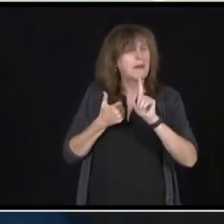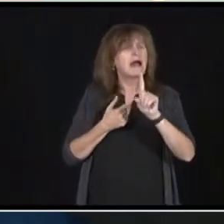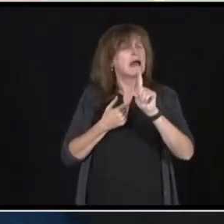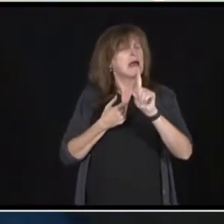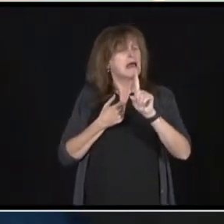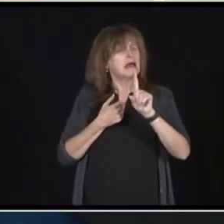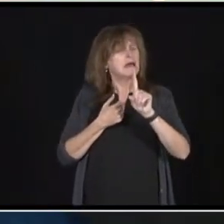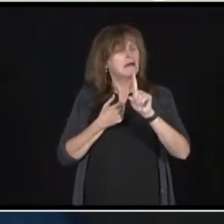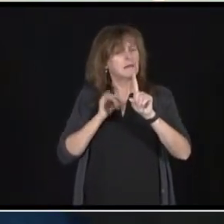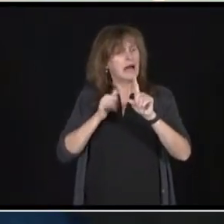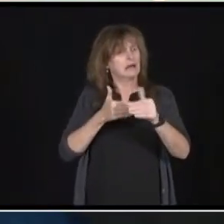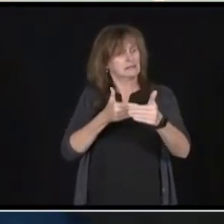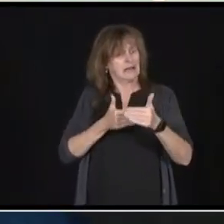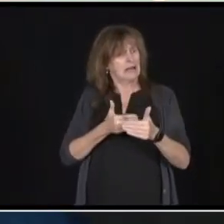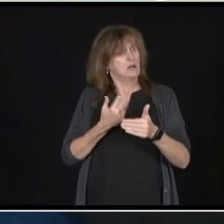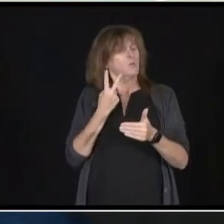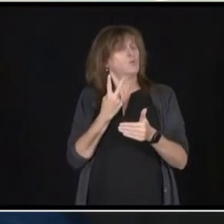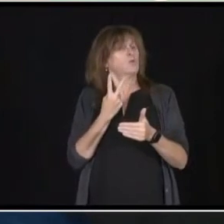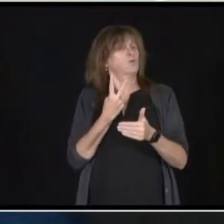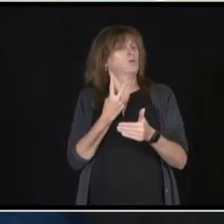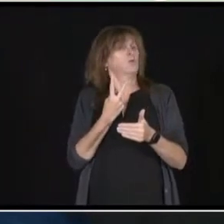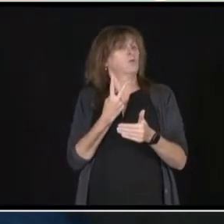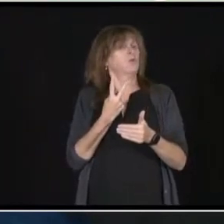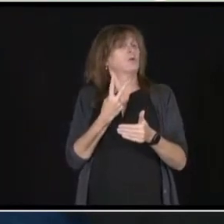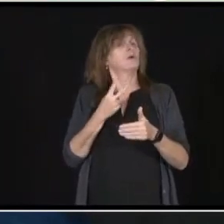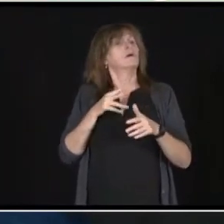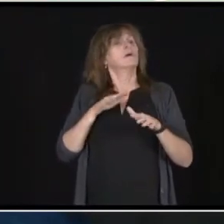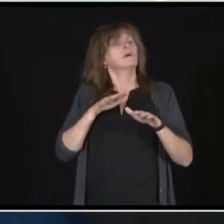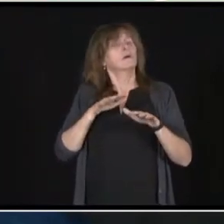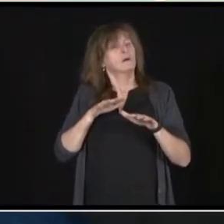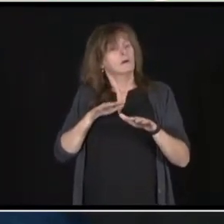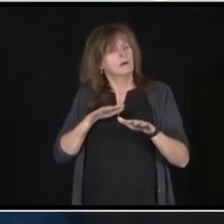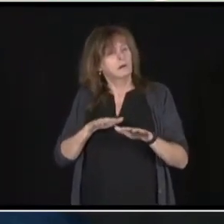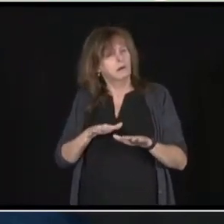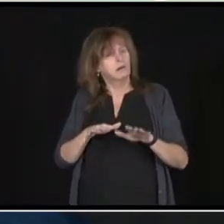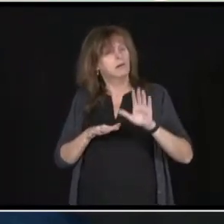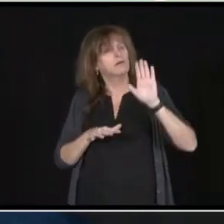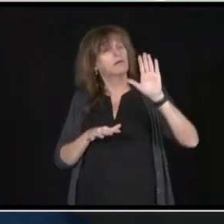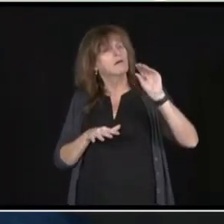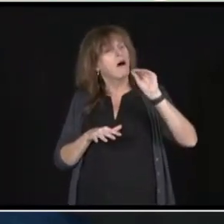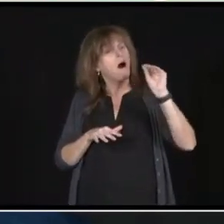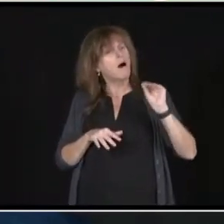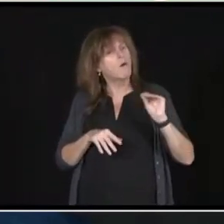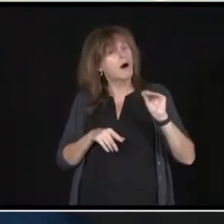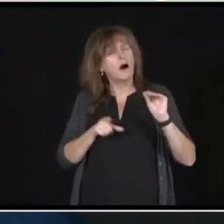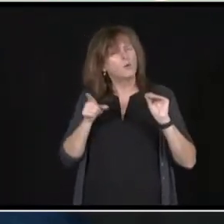And I think the weather was unbelievably good in July. Can you speak to that notion that people